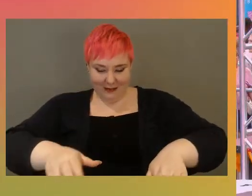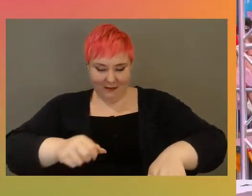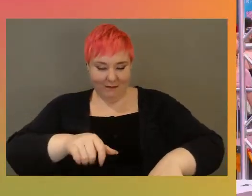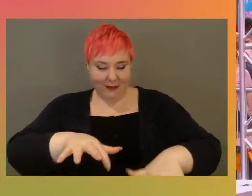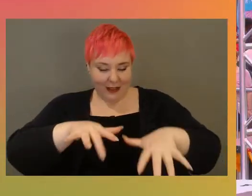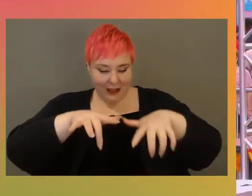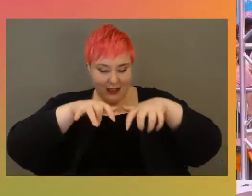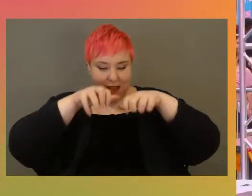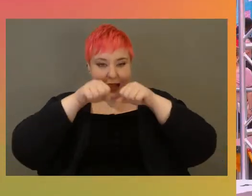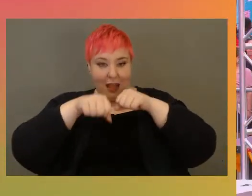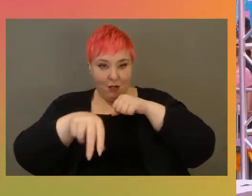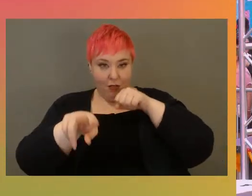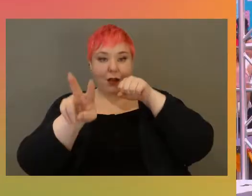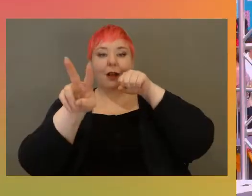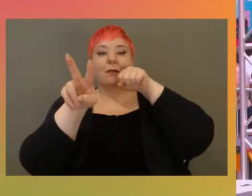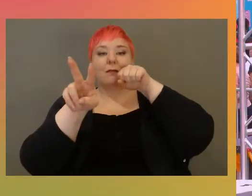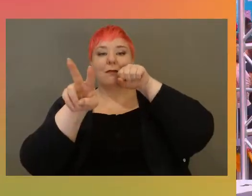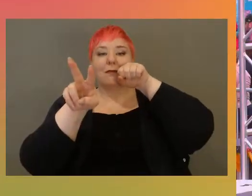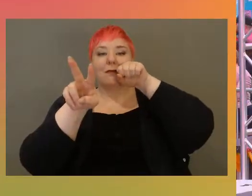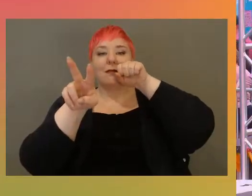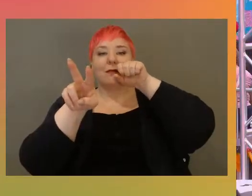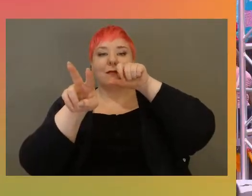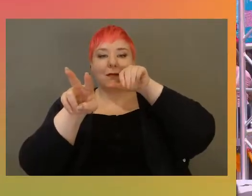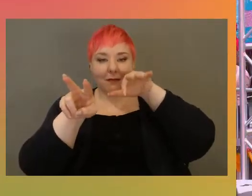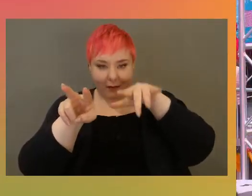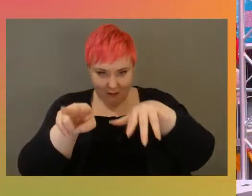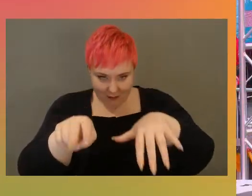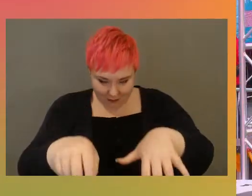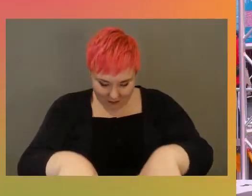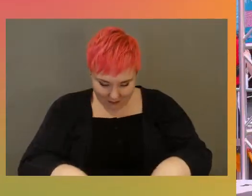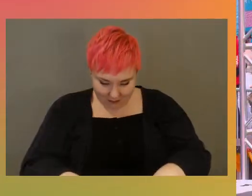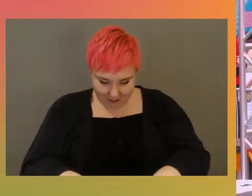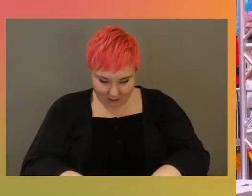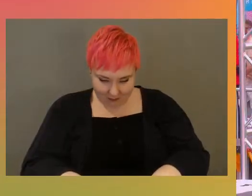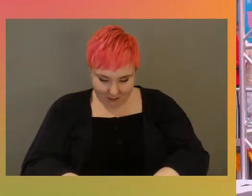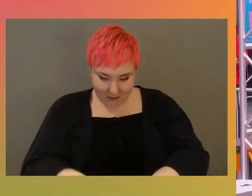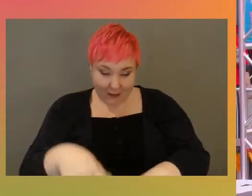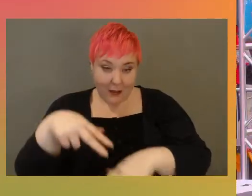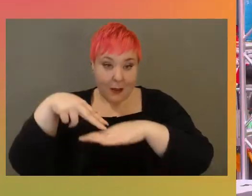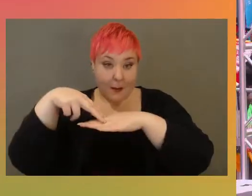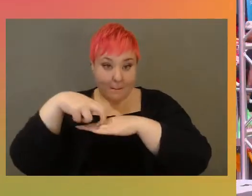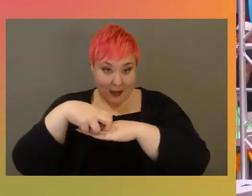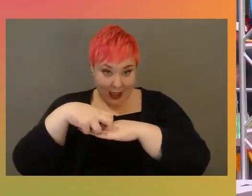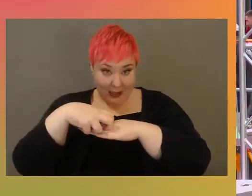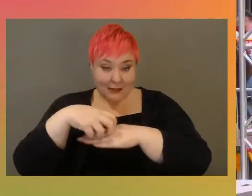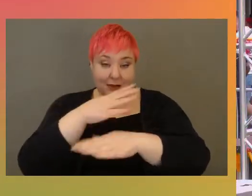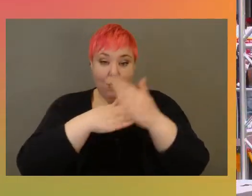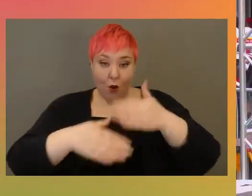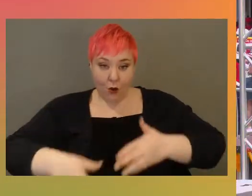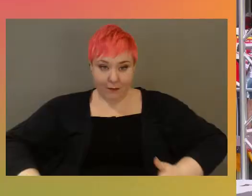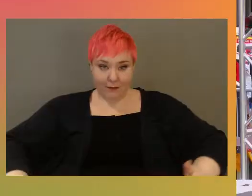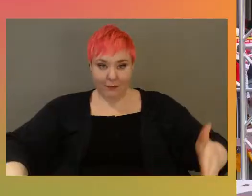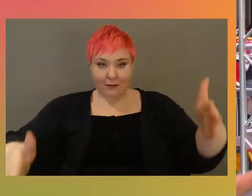INHALE, BEND YOUR KNEES. TAKE AS MANY HOPS FORWARD AS YOU NEED TO GET YOUR FEET BETWEEN YOUR HANDS.